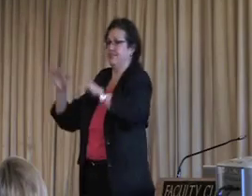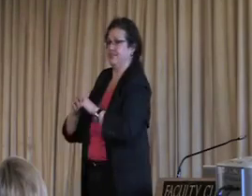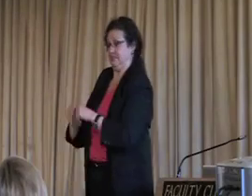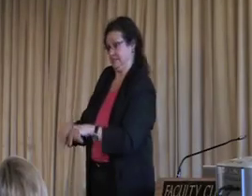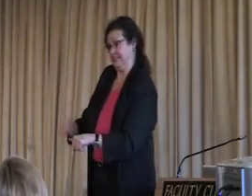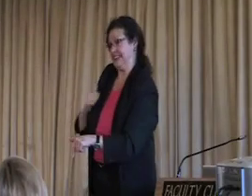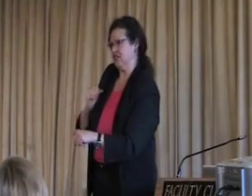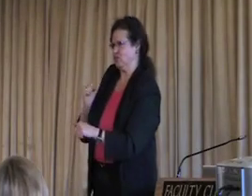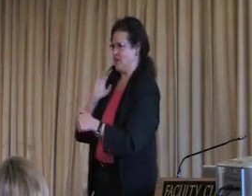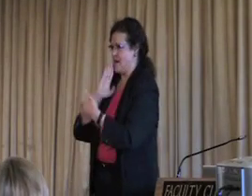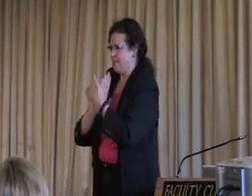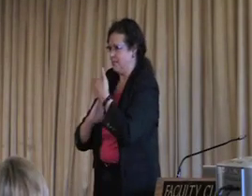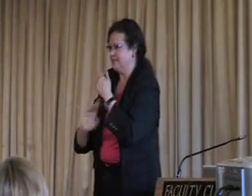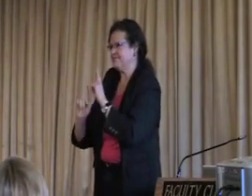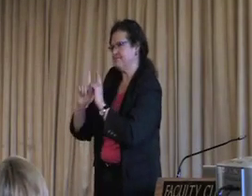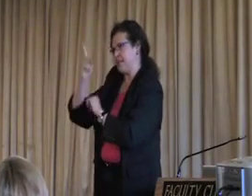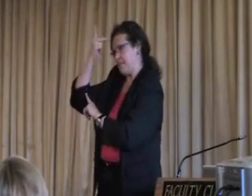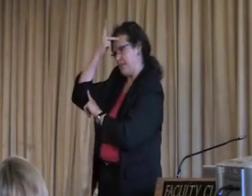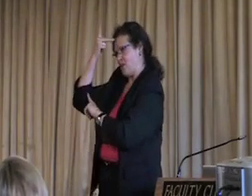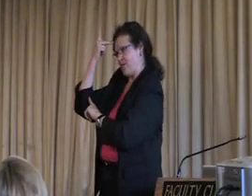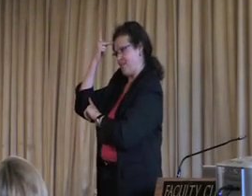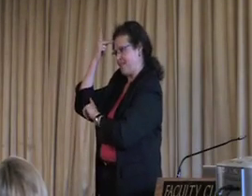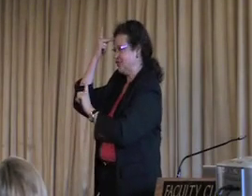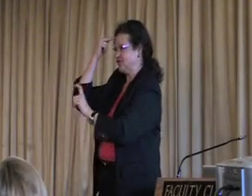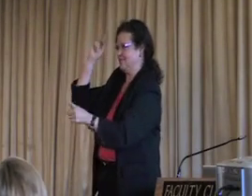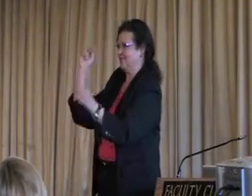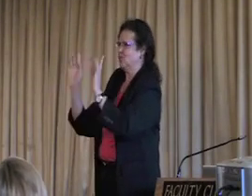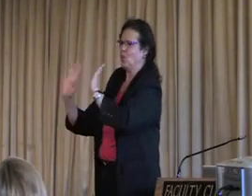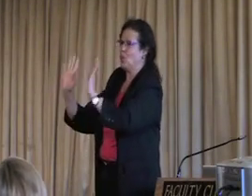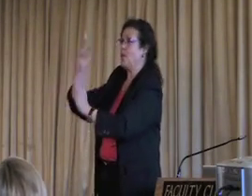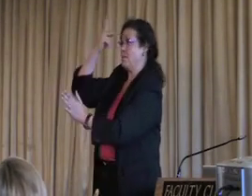world. Canada is very humble, and the Peikoff Chair has always been very humble. I don't